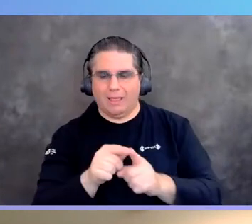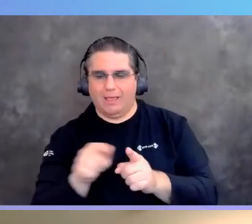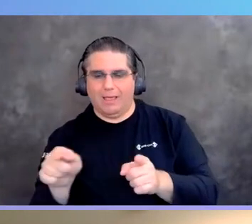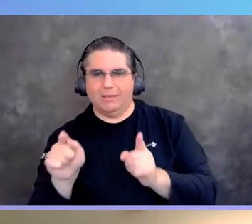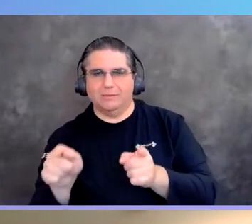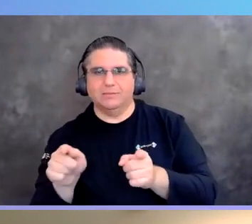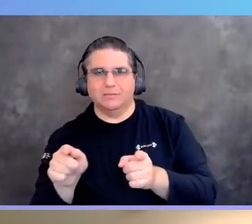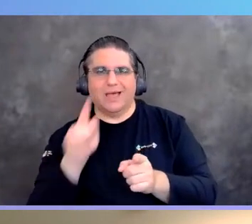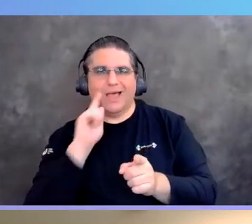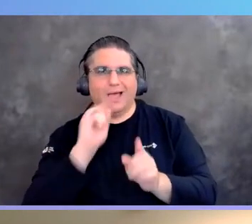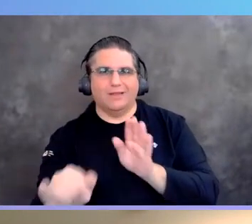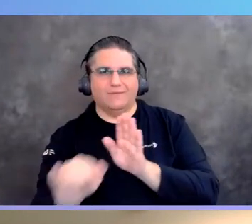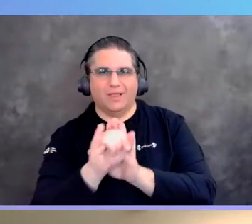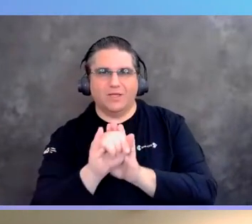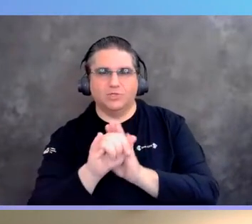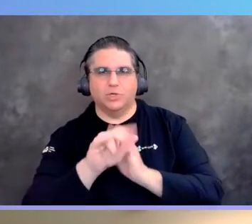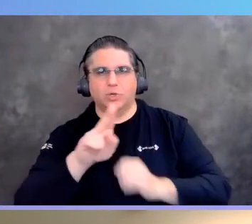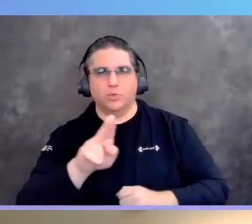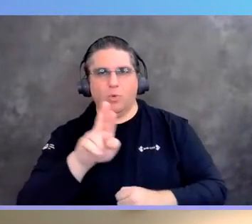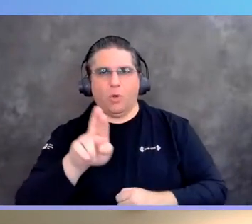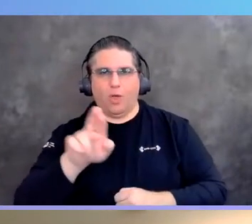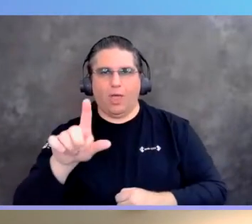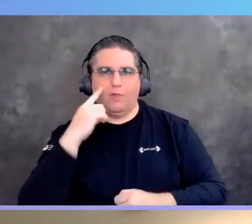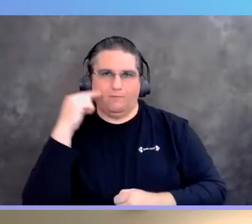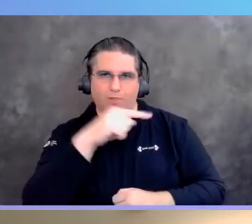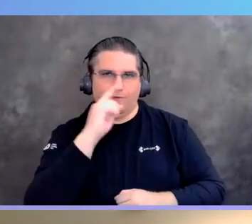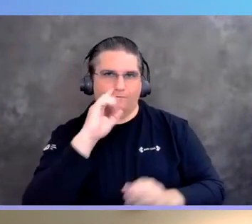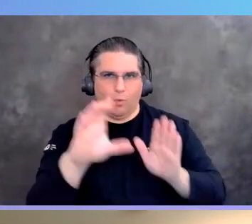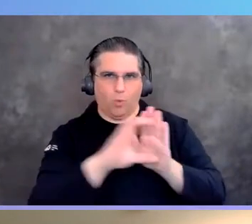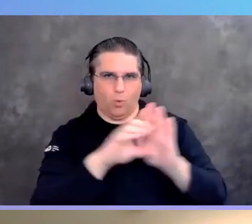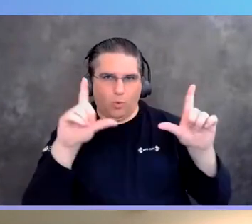identification URL of the photo. Uh. This slide also includes